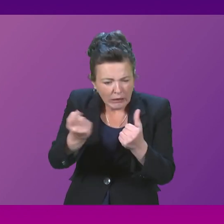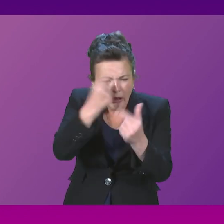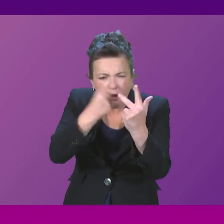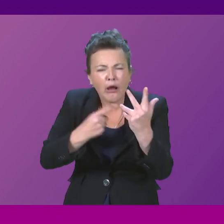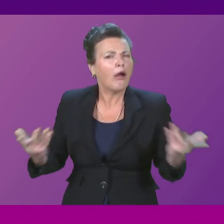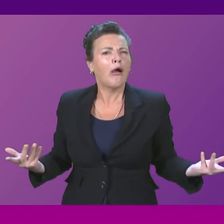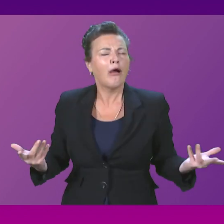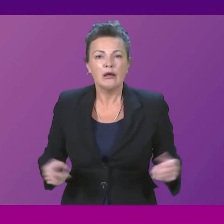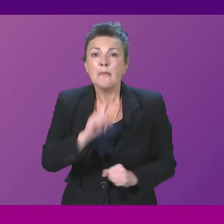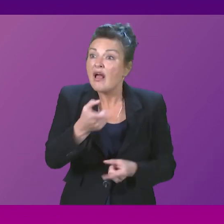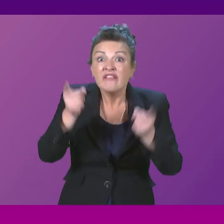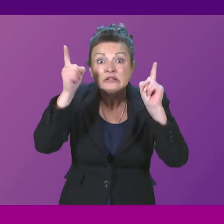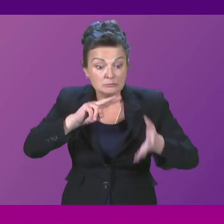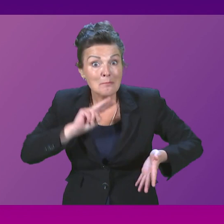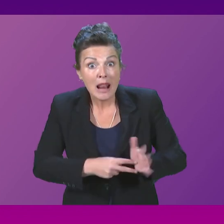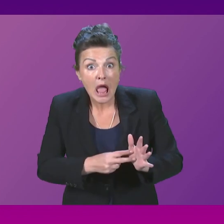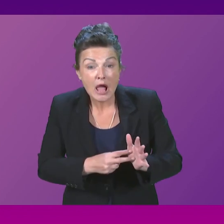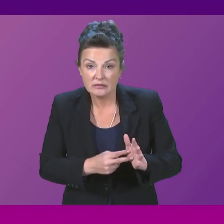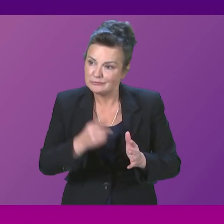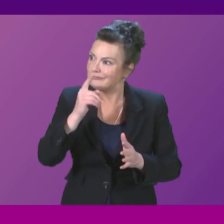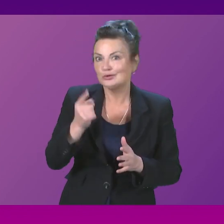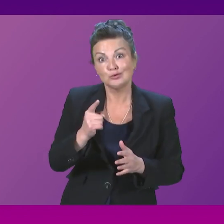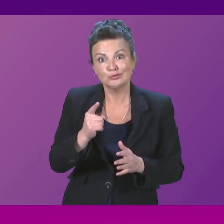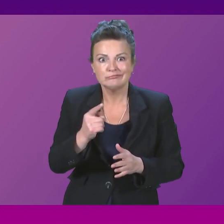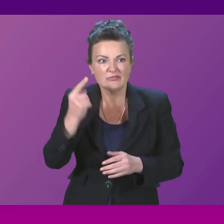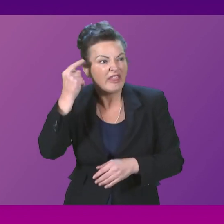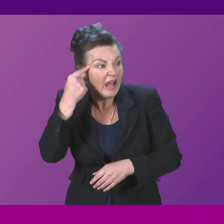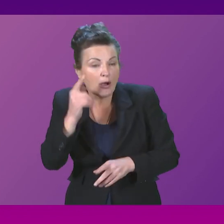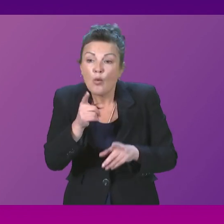However, the First Minister’s plan to escape the temporary issues of the past month is